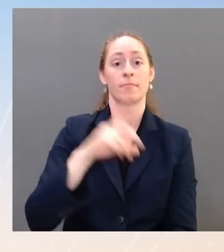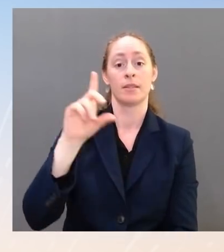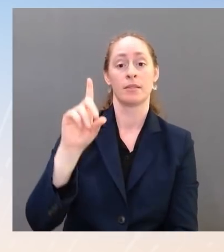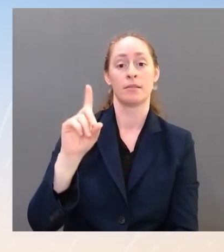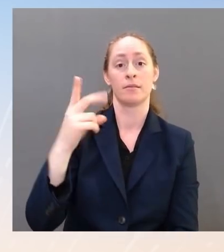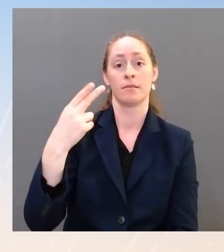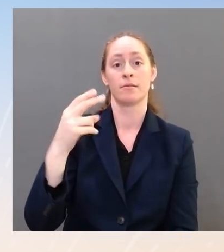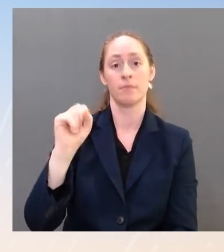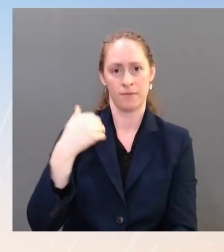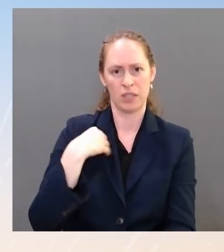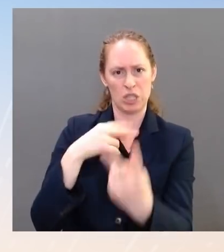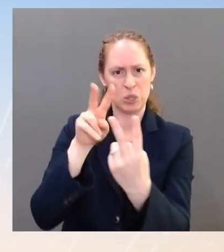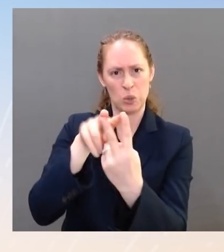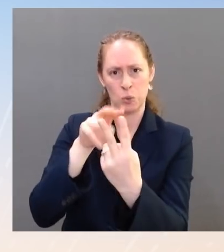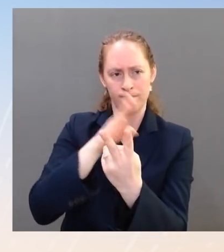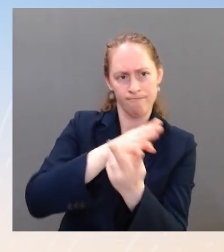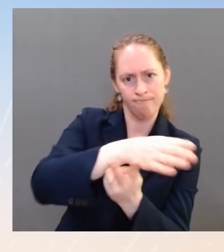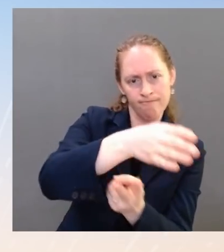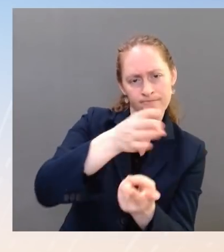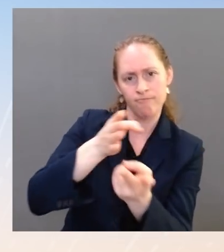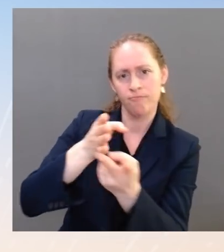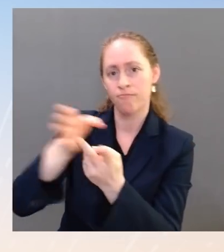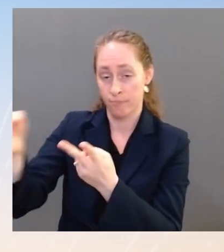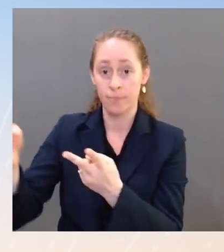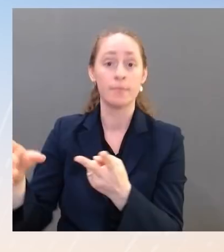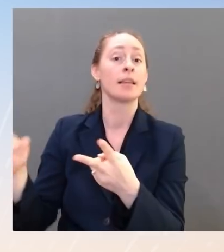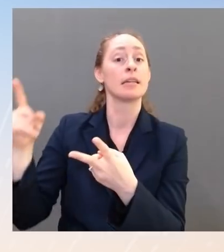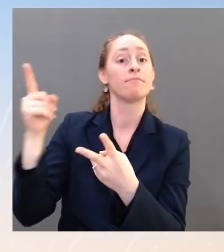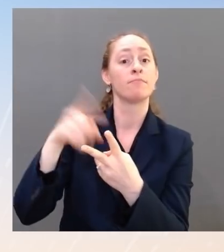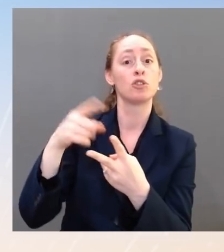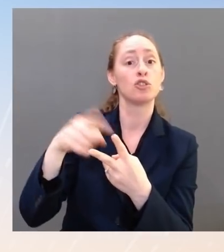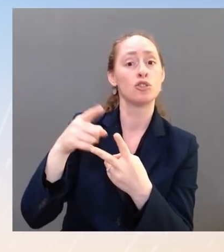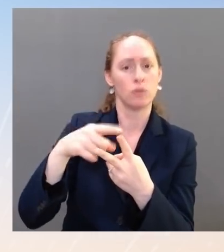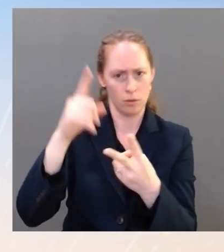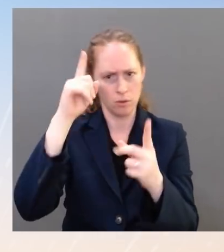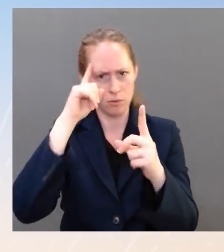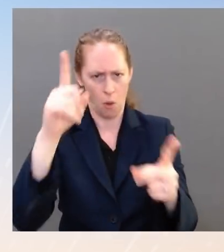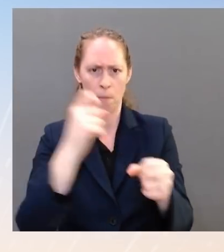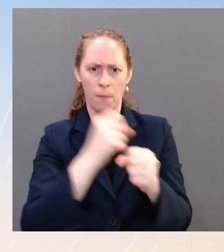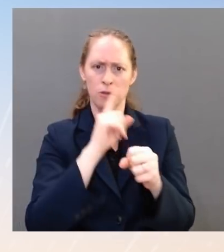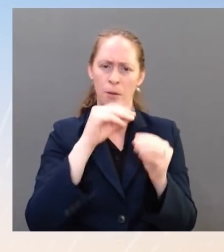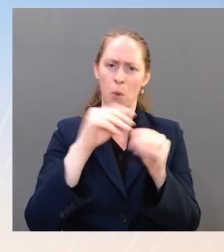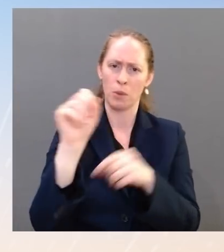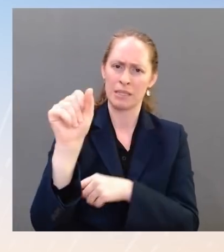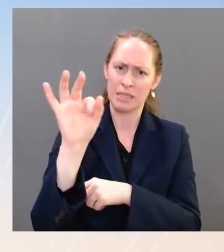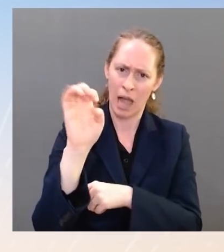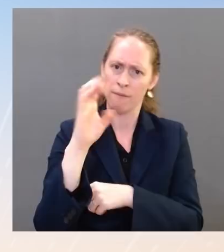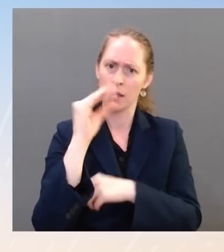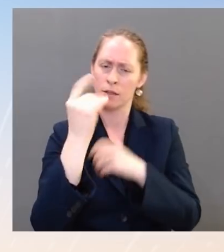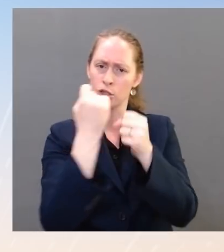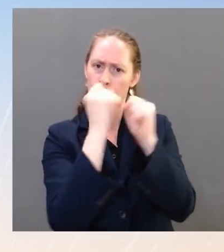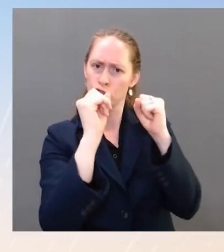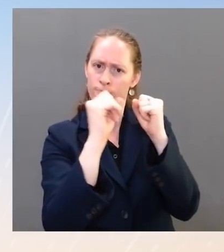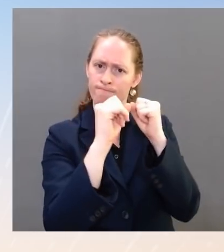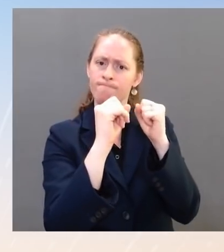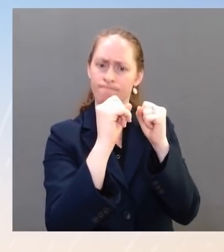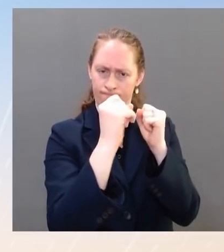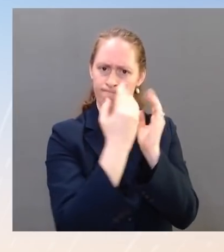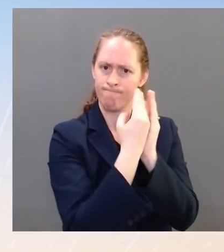and security of the American people. And two is to be an engine of economic prosperity by facilitating lawful trade and travel.